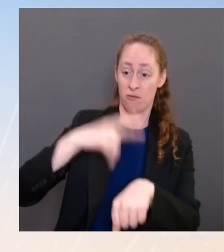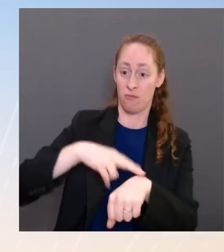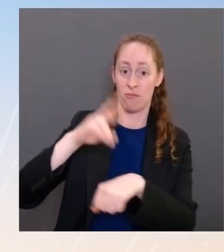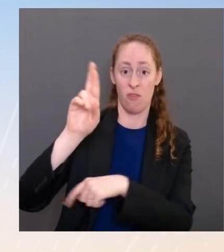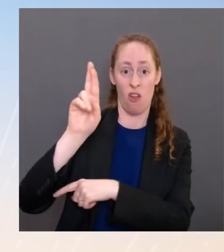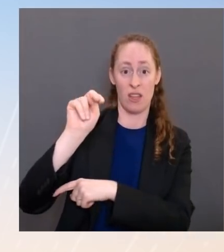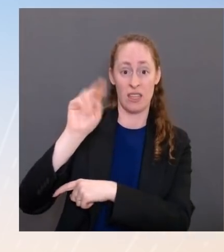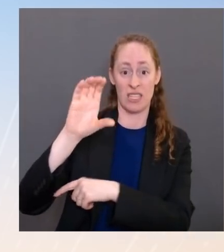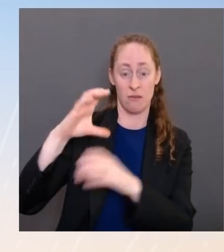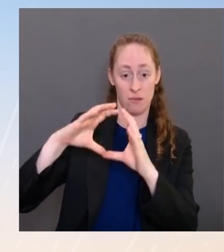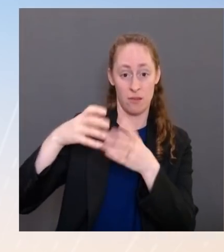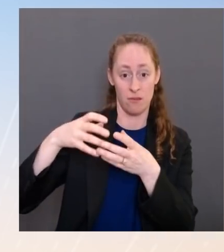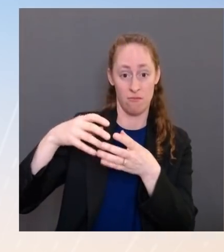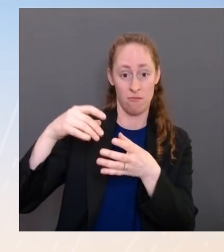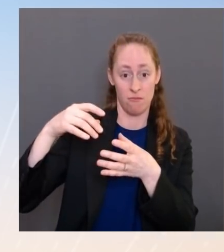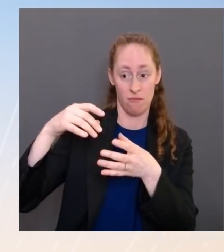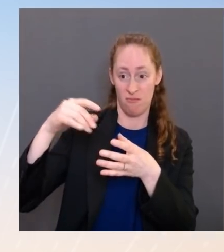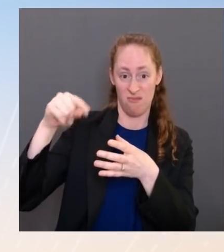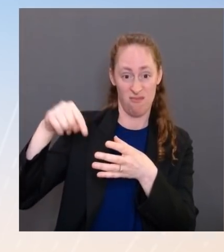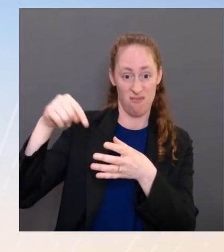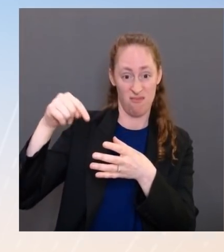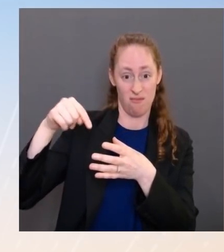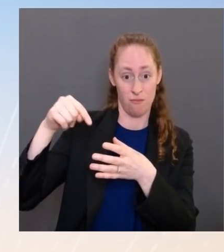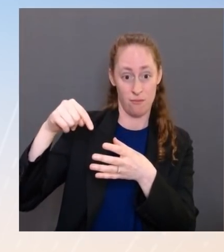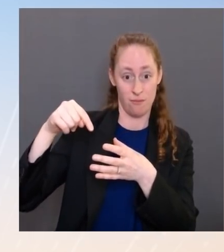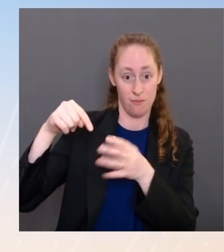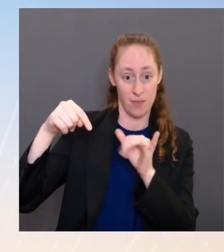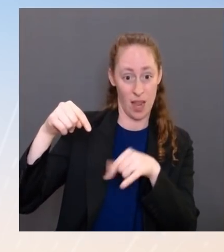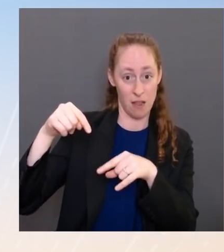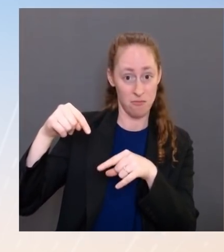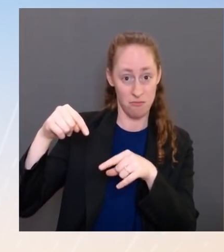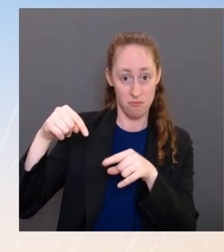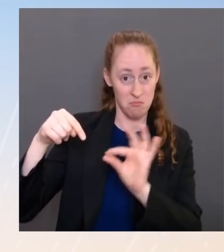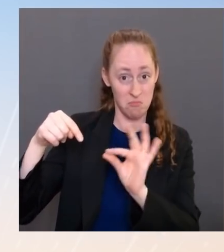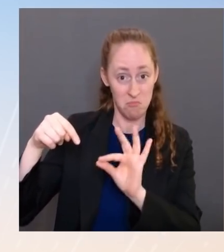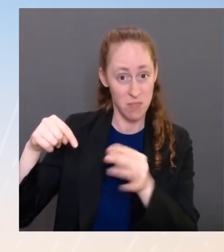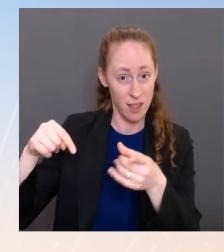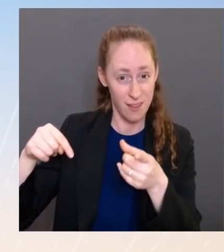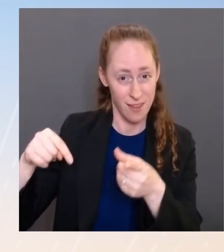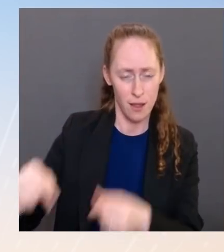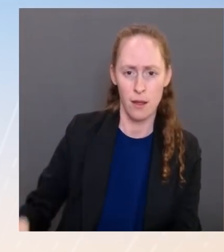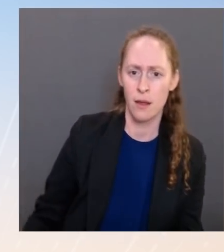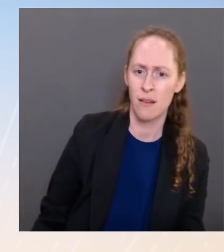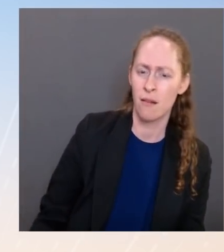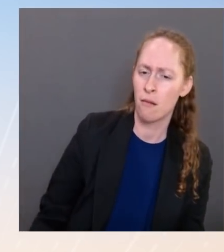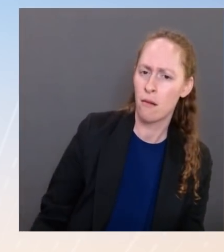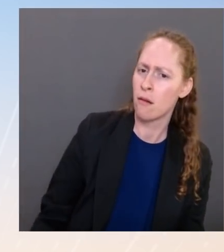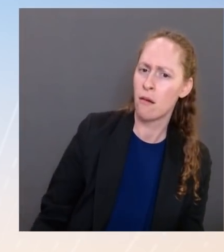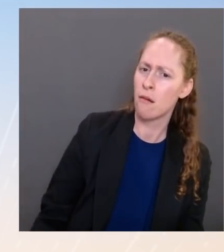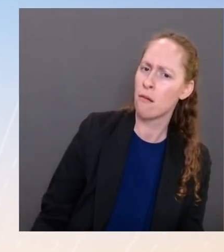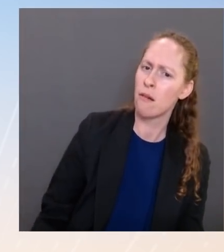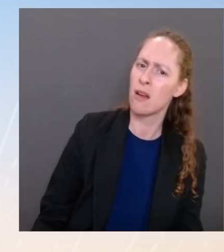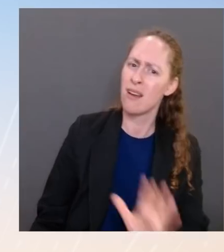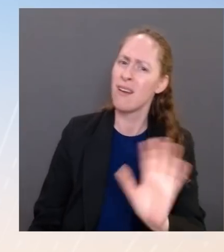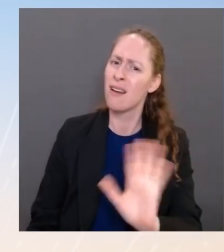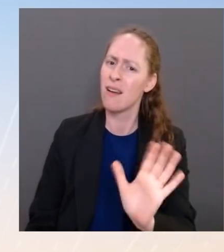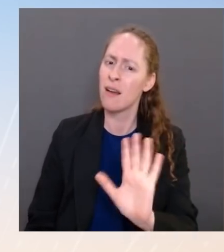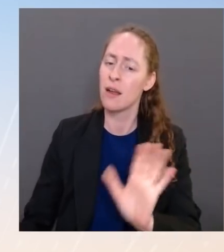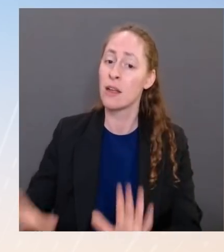The chairman of the Republican Party -- The Press: I thought you were referring to Scott there. I -- Ms. Psaki: So, Chairman Ronna McD- -- Ronna McDaniel praised Senator Scott's proposal